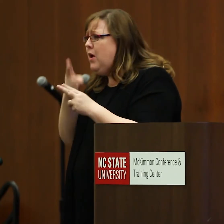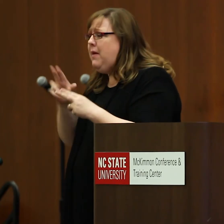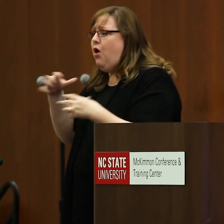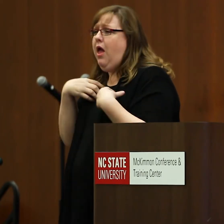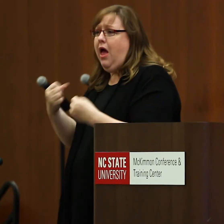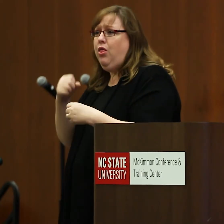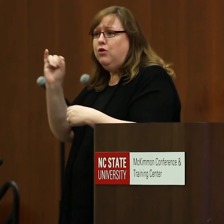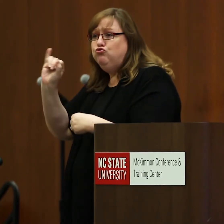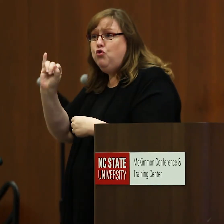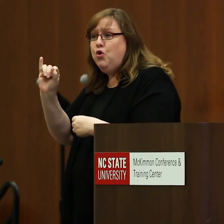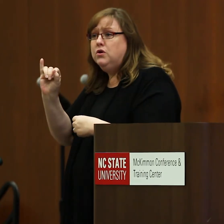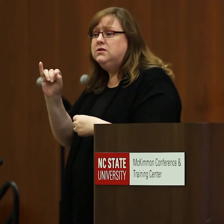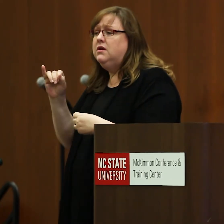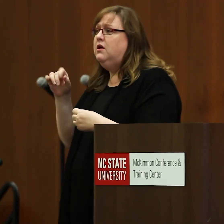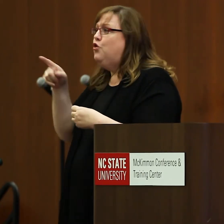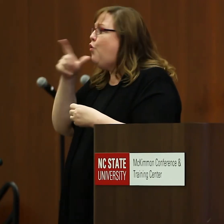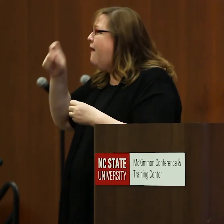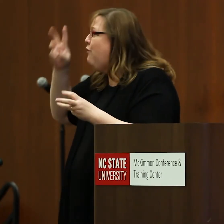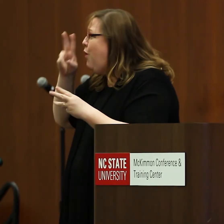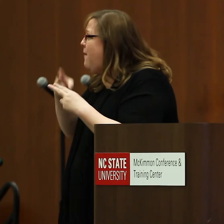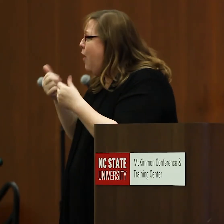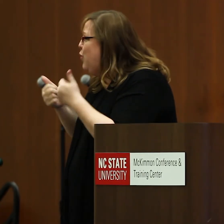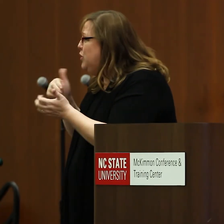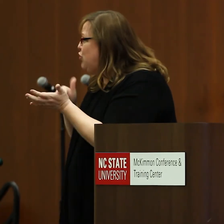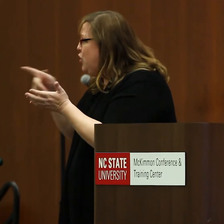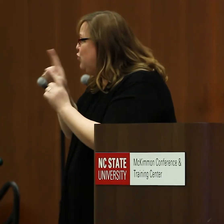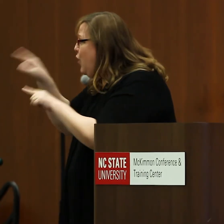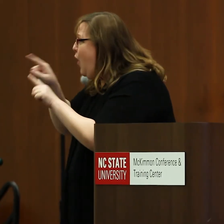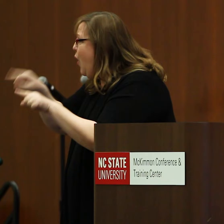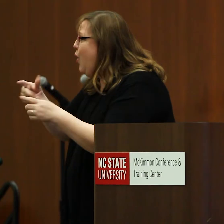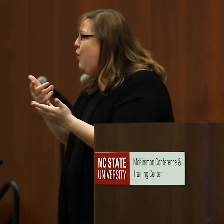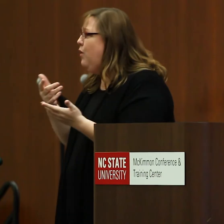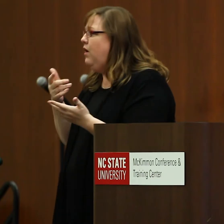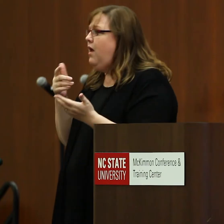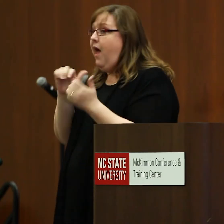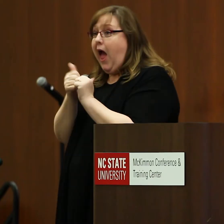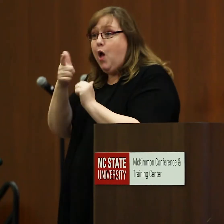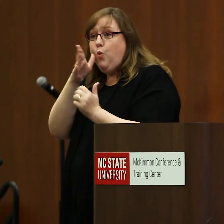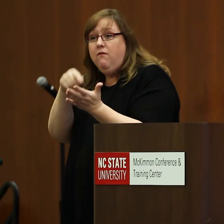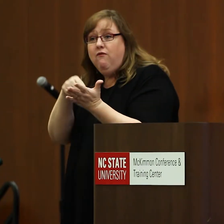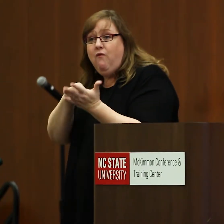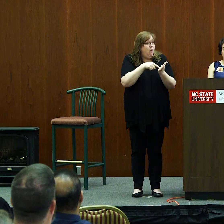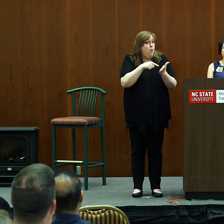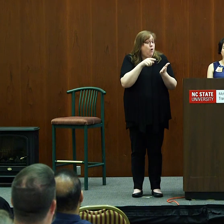what doctors you will see, or how you are for quality care, you are